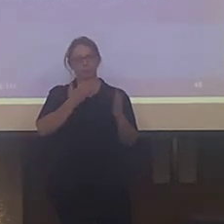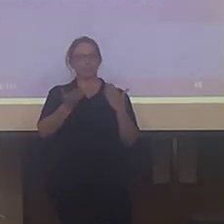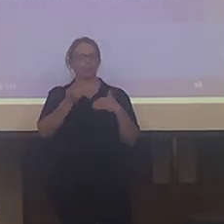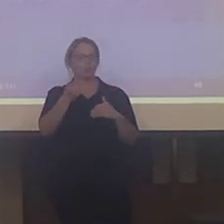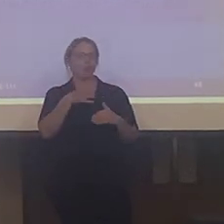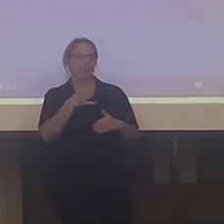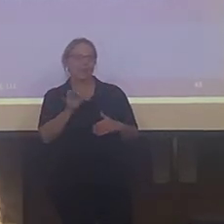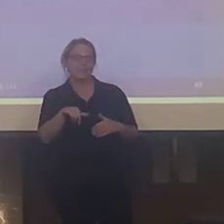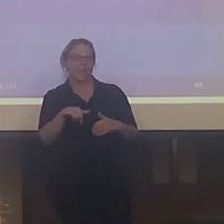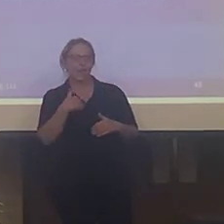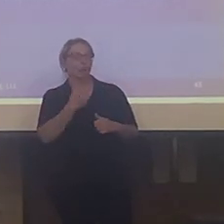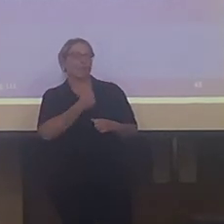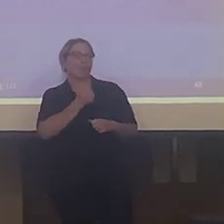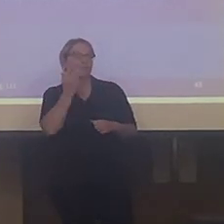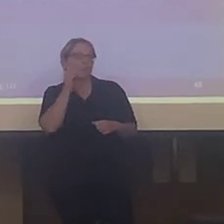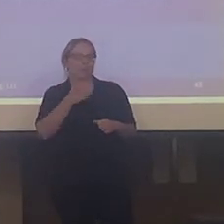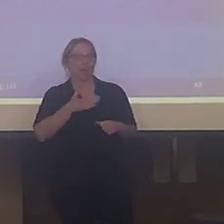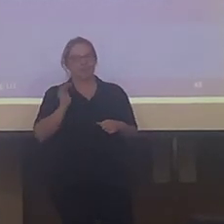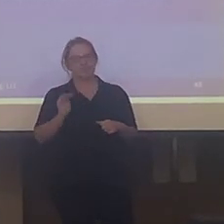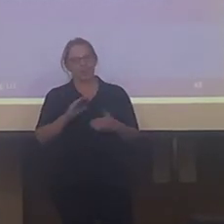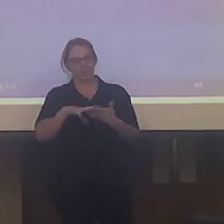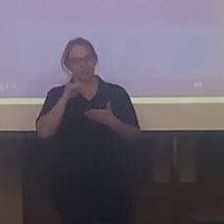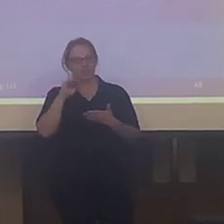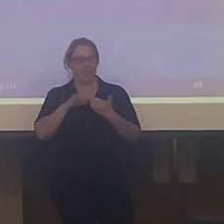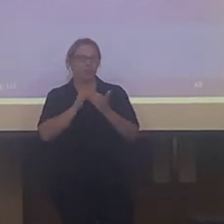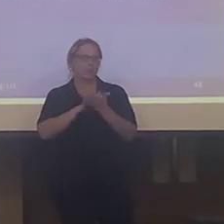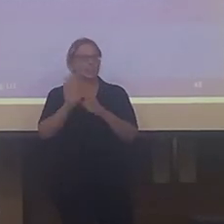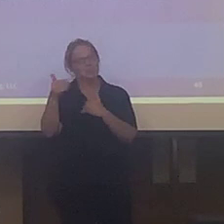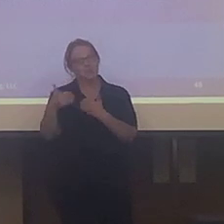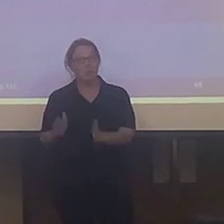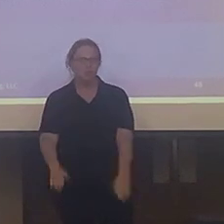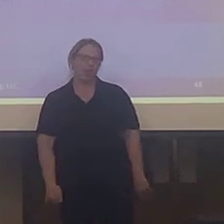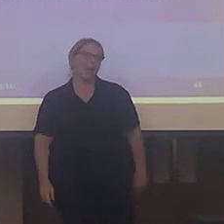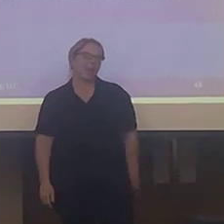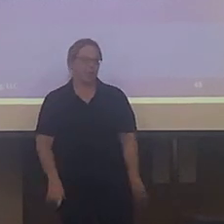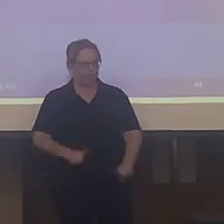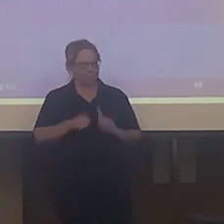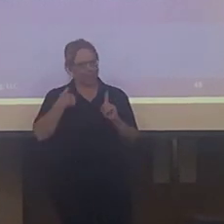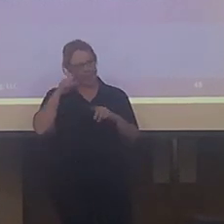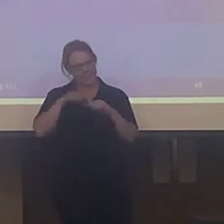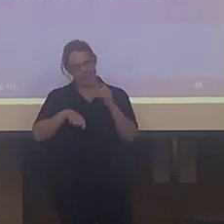like like i would love for my child to learn how to clean his room but i can't write a goal